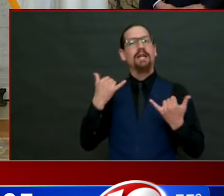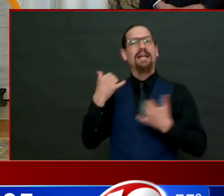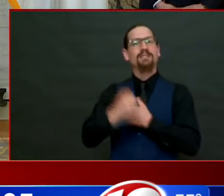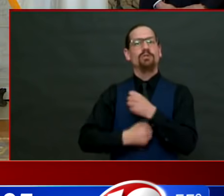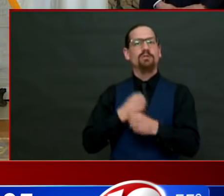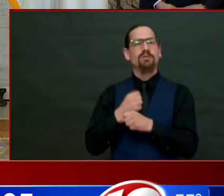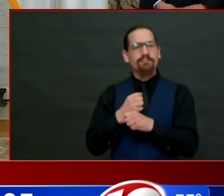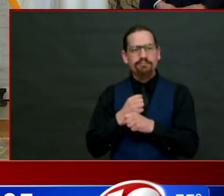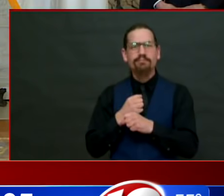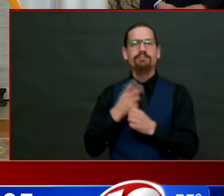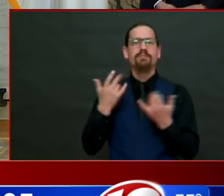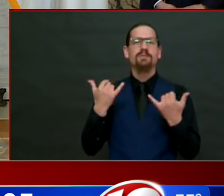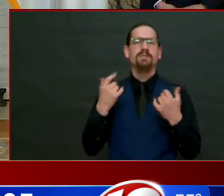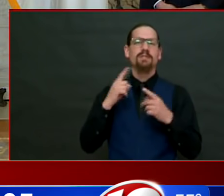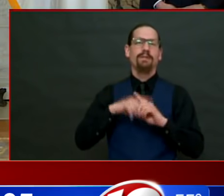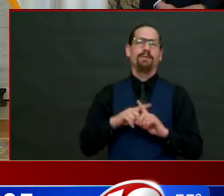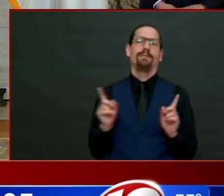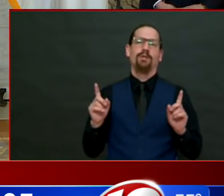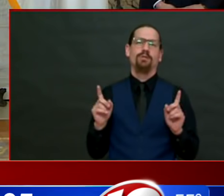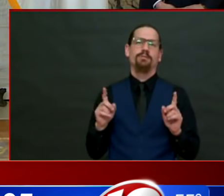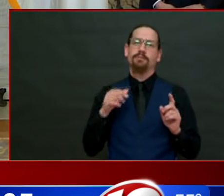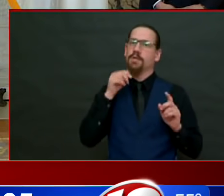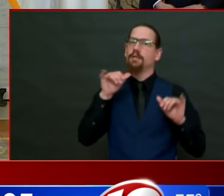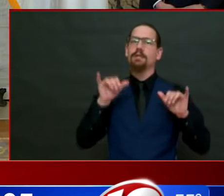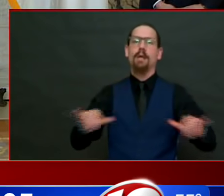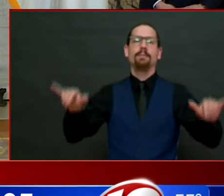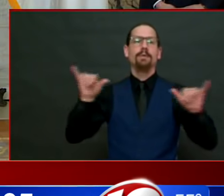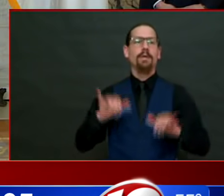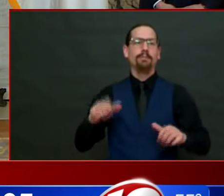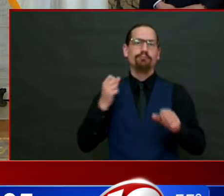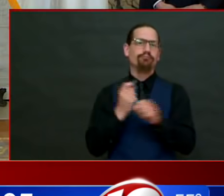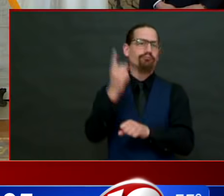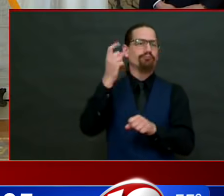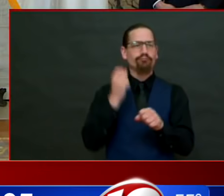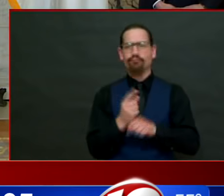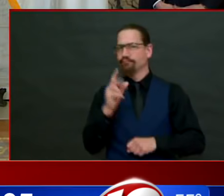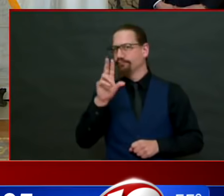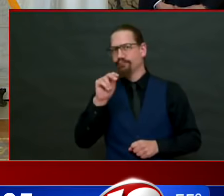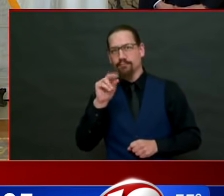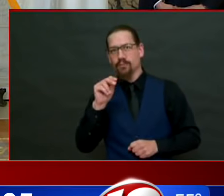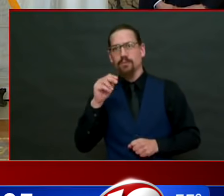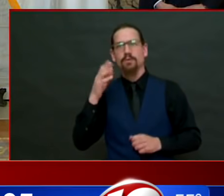MOTHER. THIS YEAR, IT IS GOING TO BE DIFFERENT.